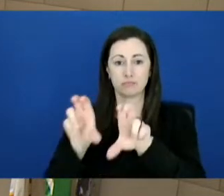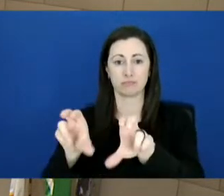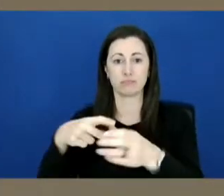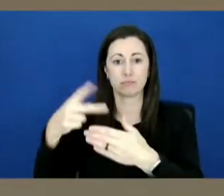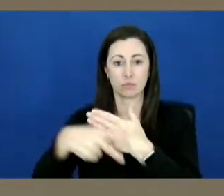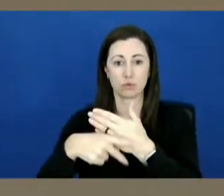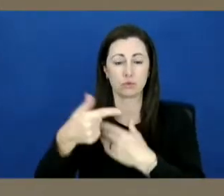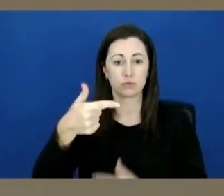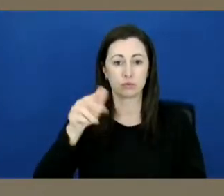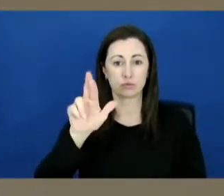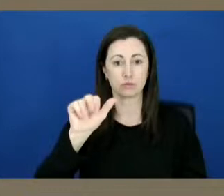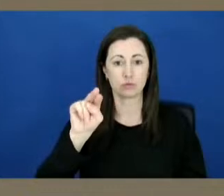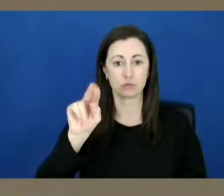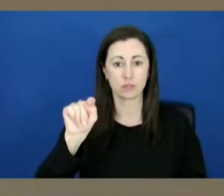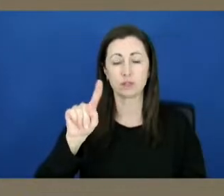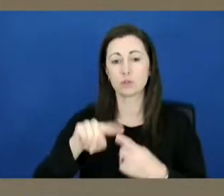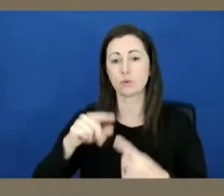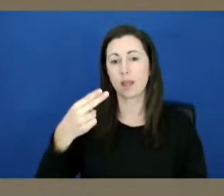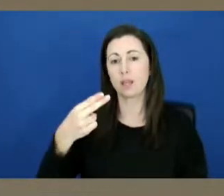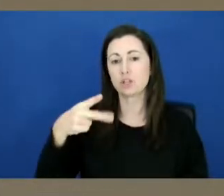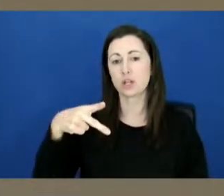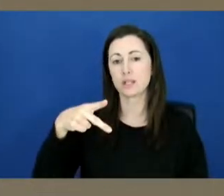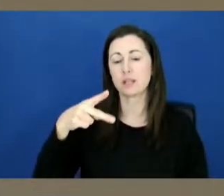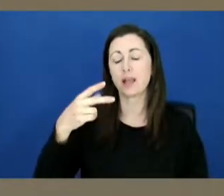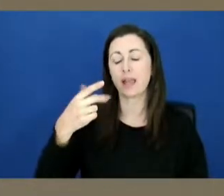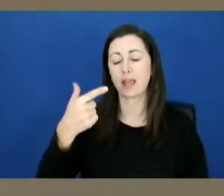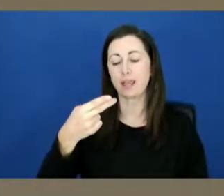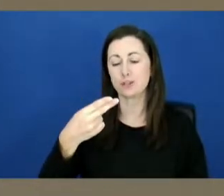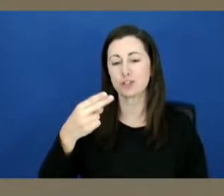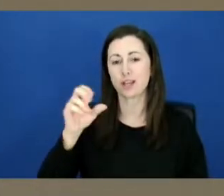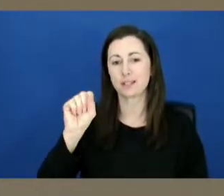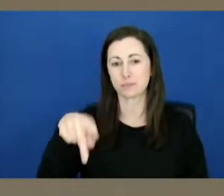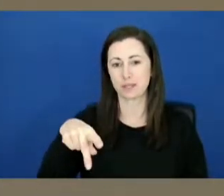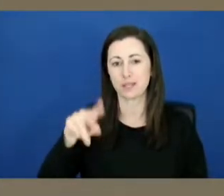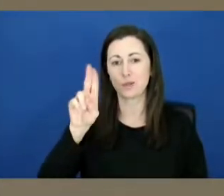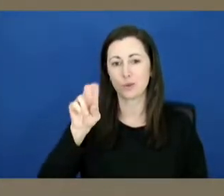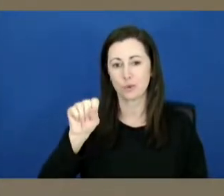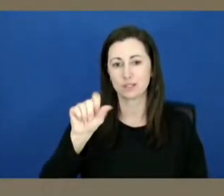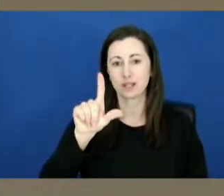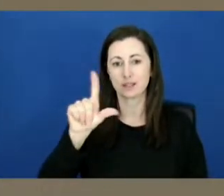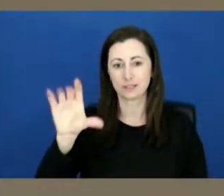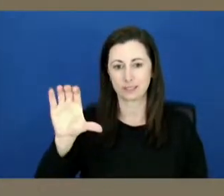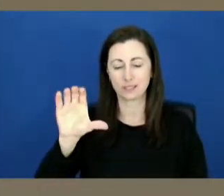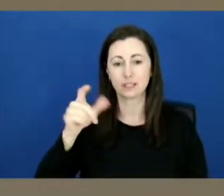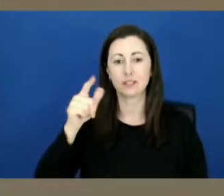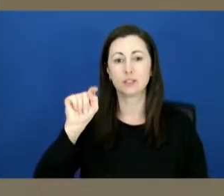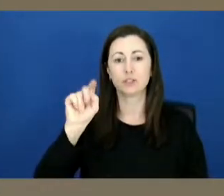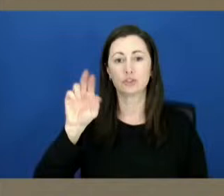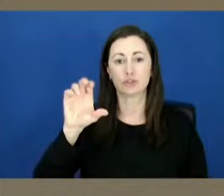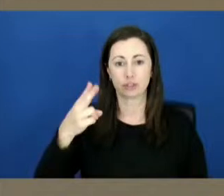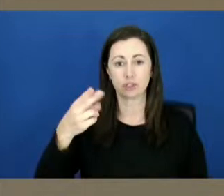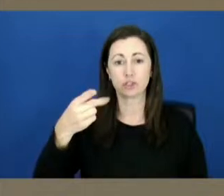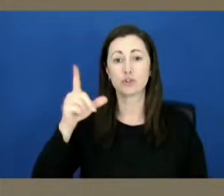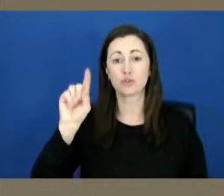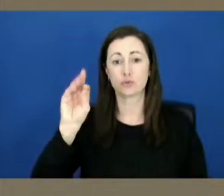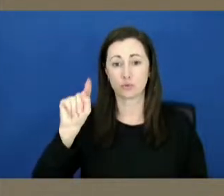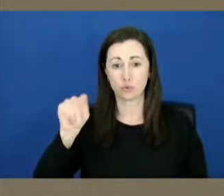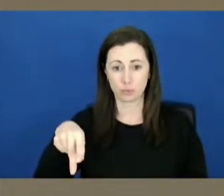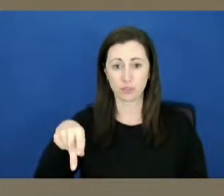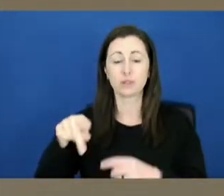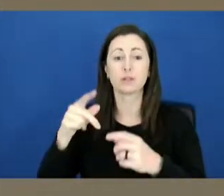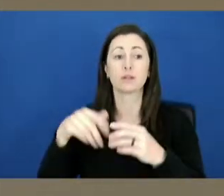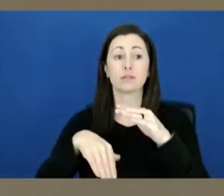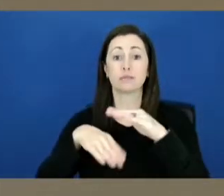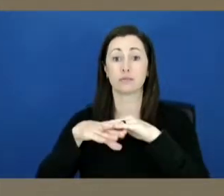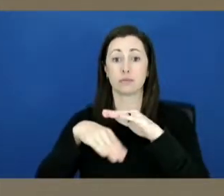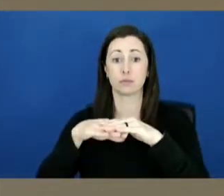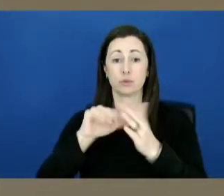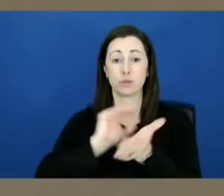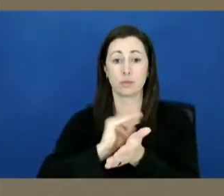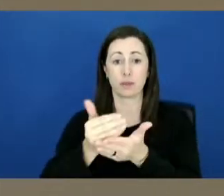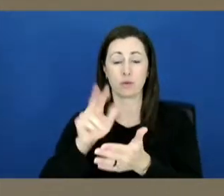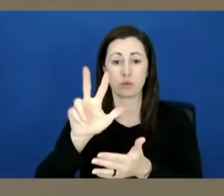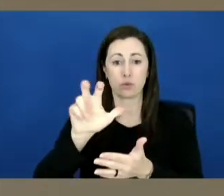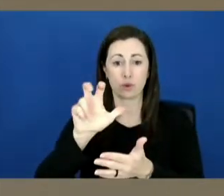THREE YEAR, 75% BUSINESS